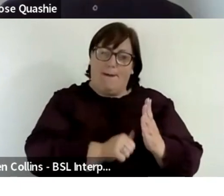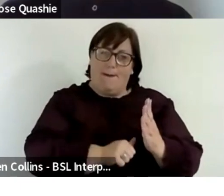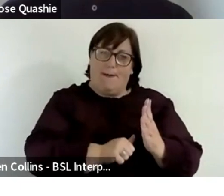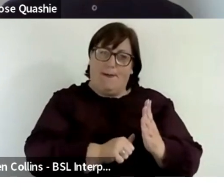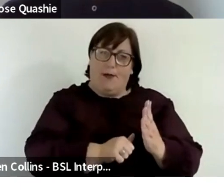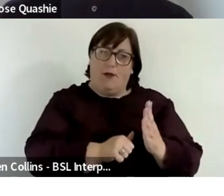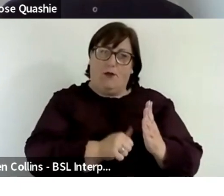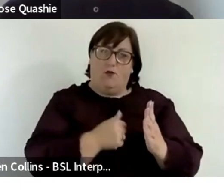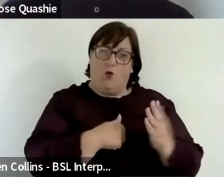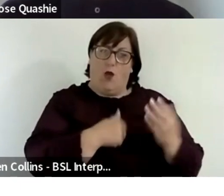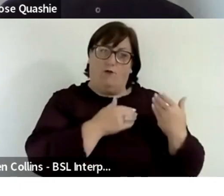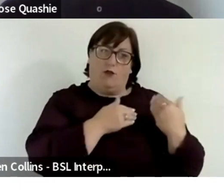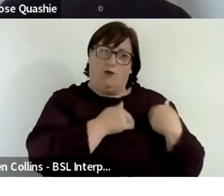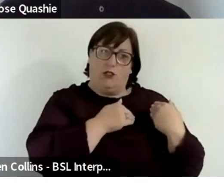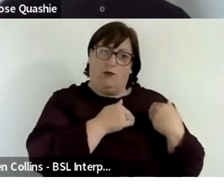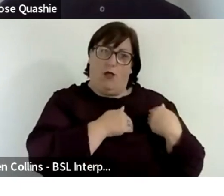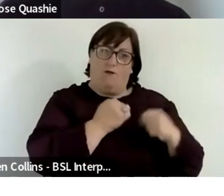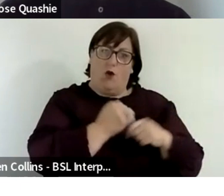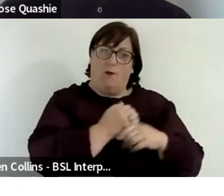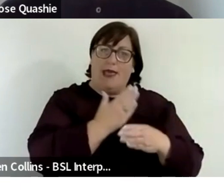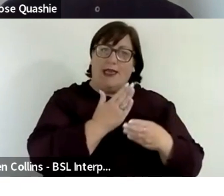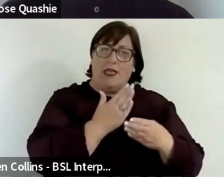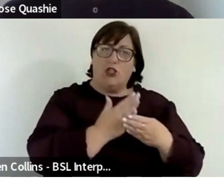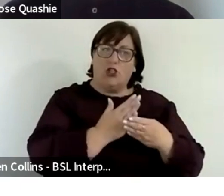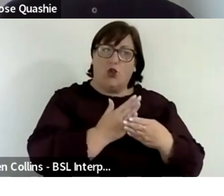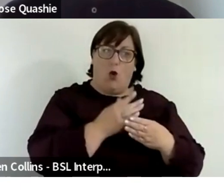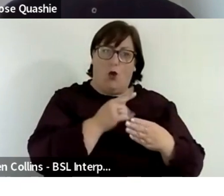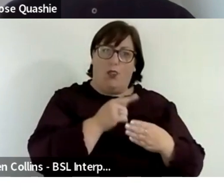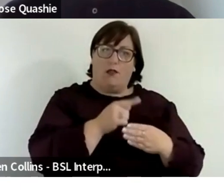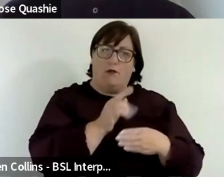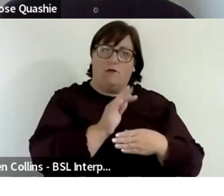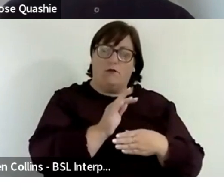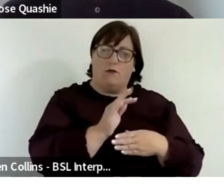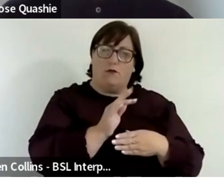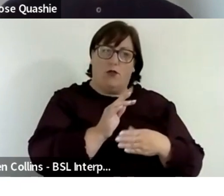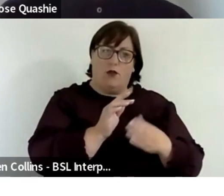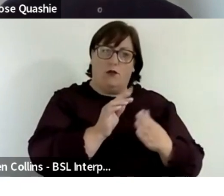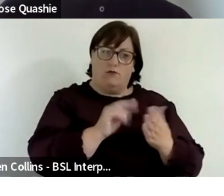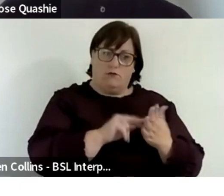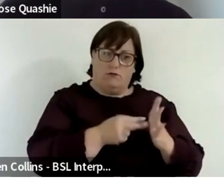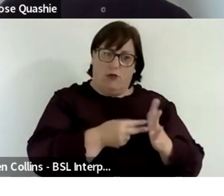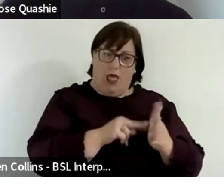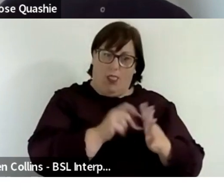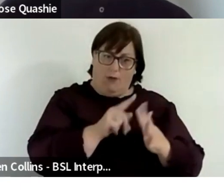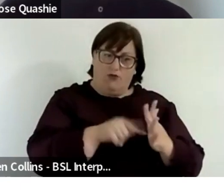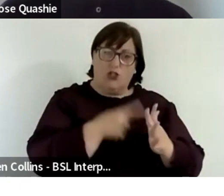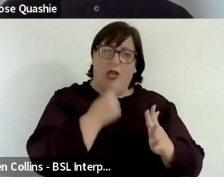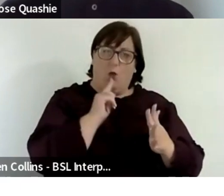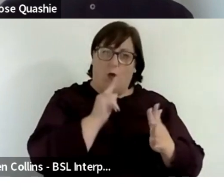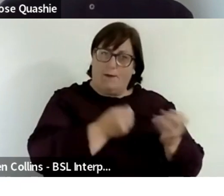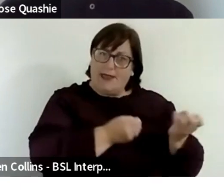We have complex and a broad range of Supply Chain partners that deliver certain aspects to the programme.